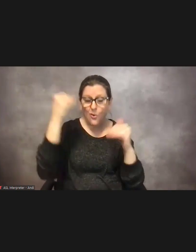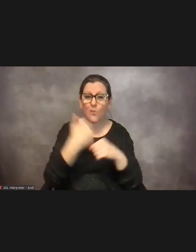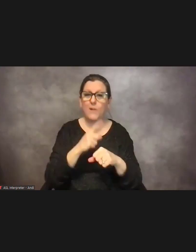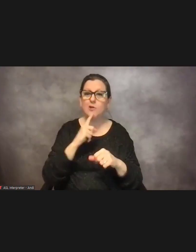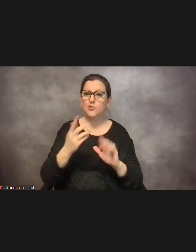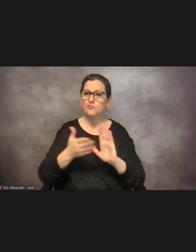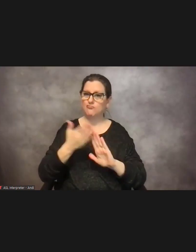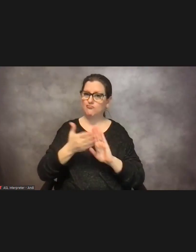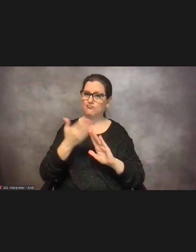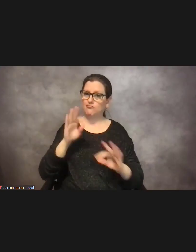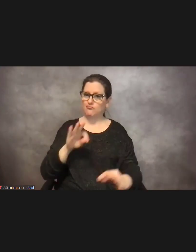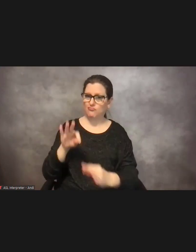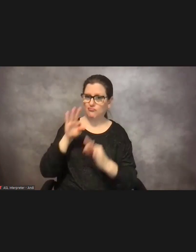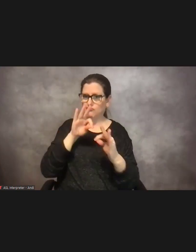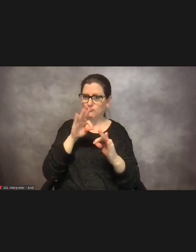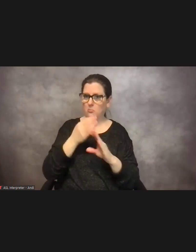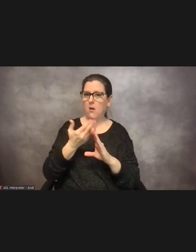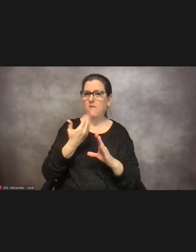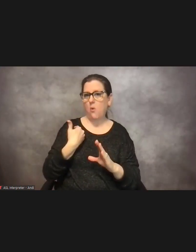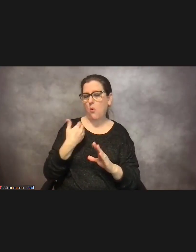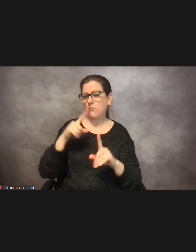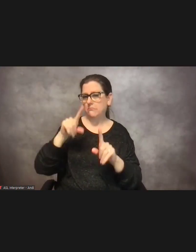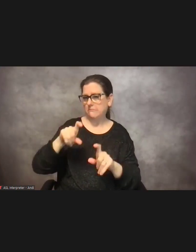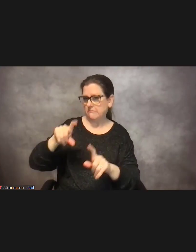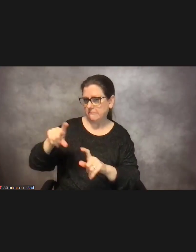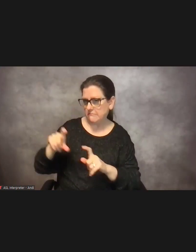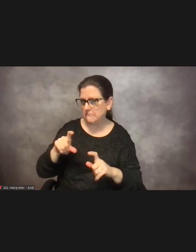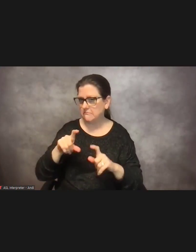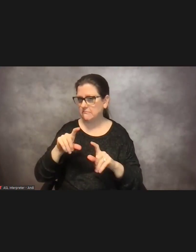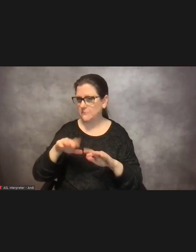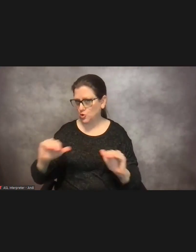screening.